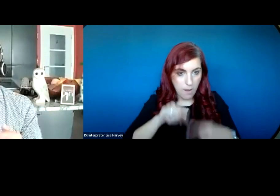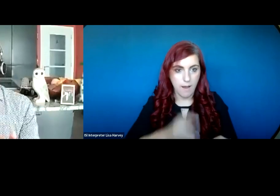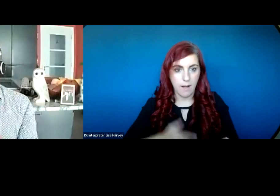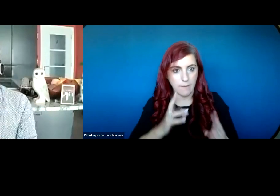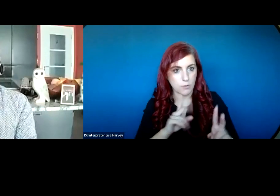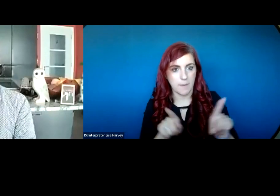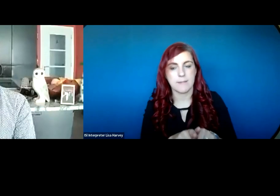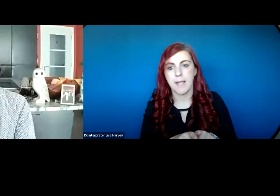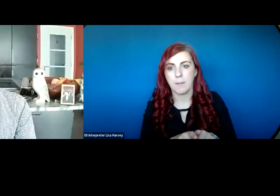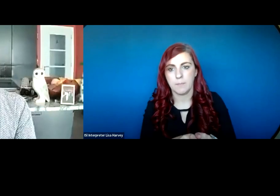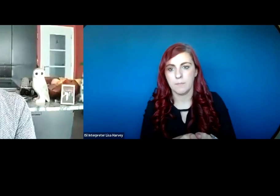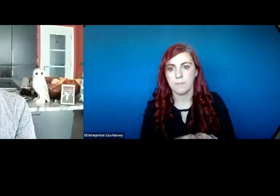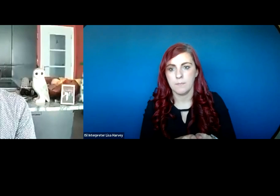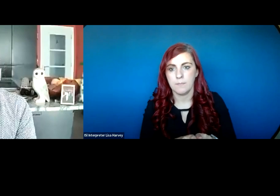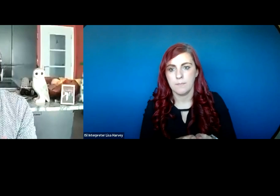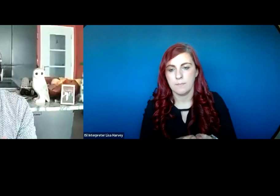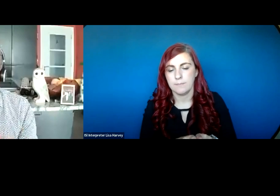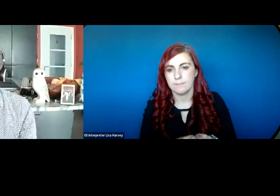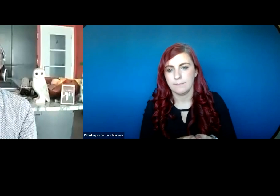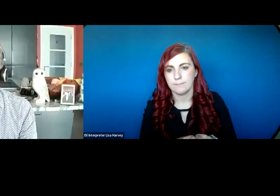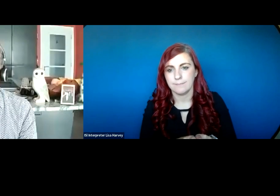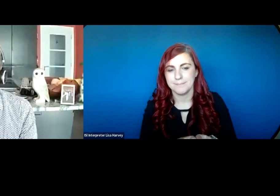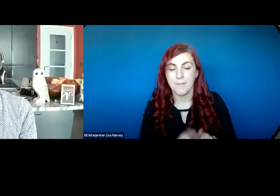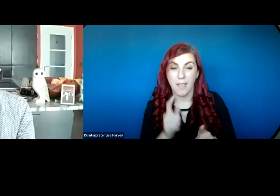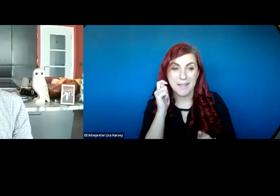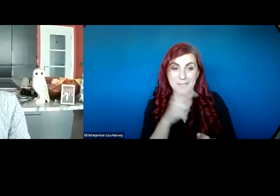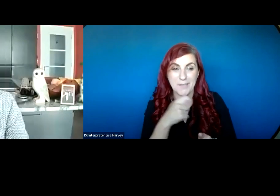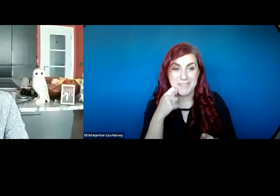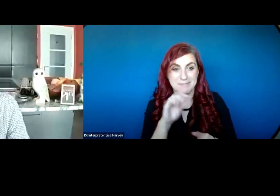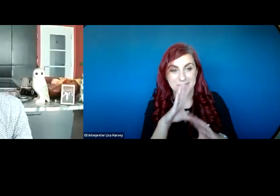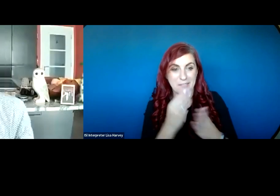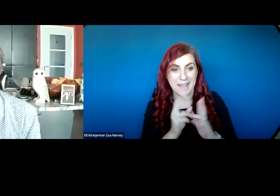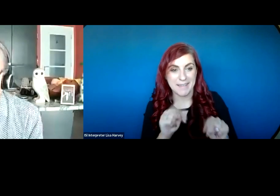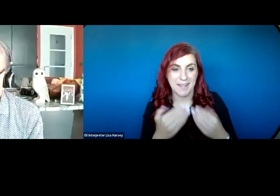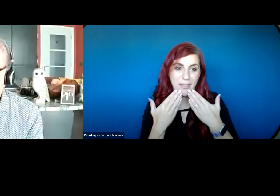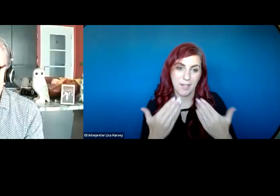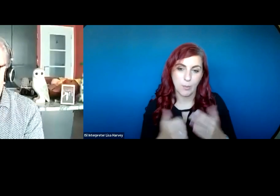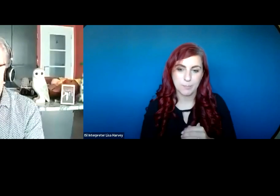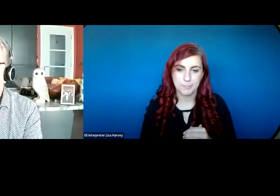So I've said my little bit. Thank you very much.